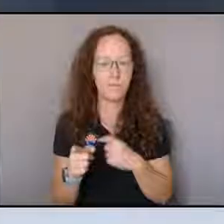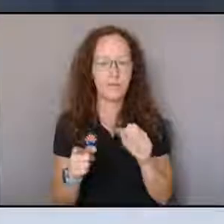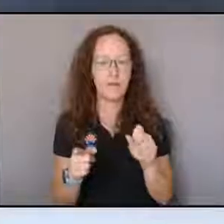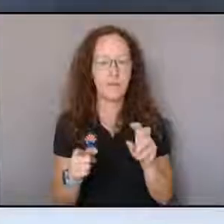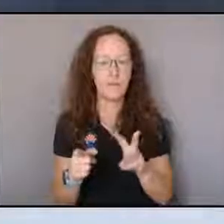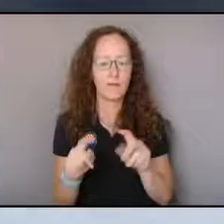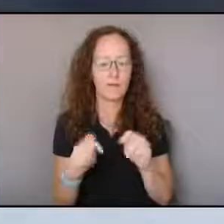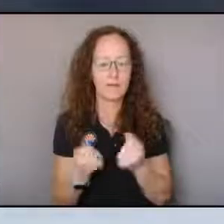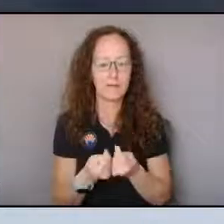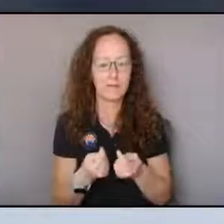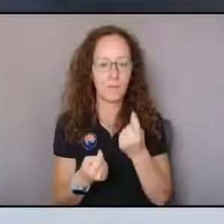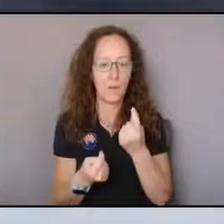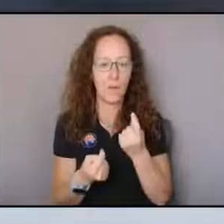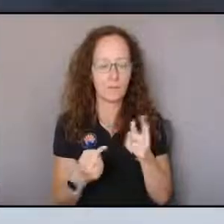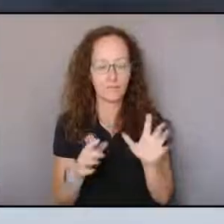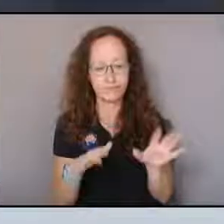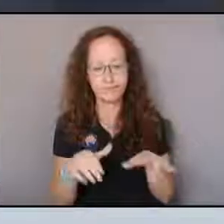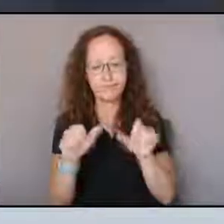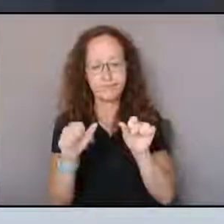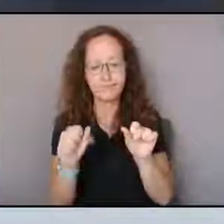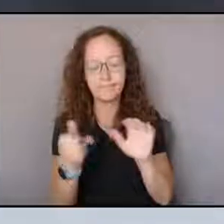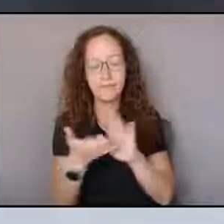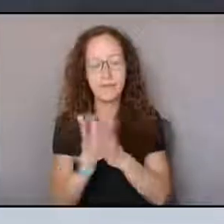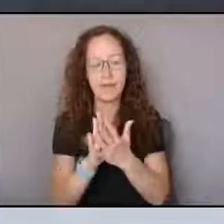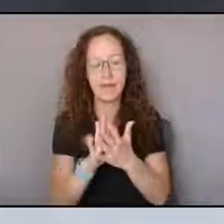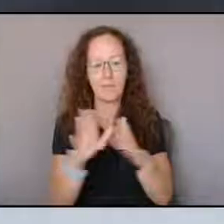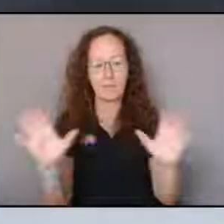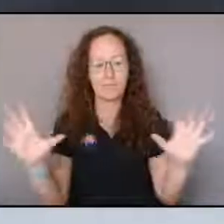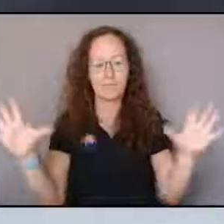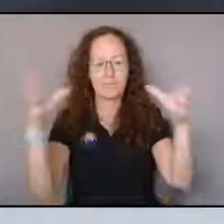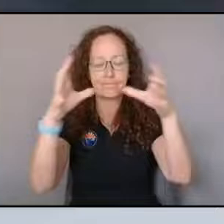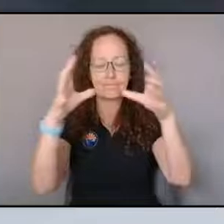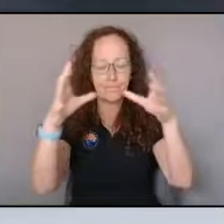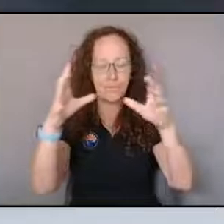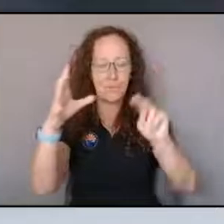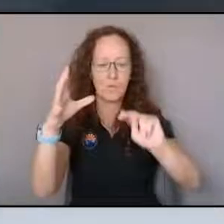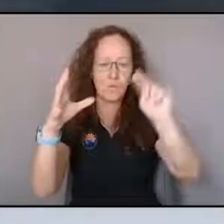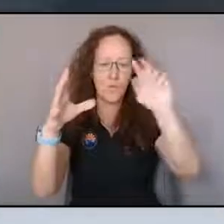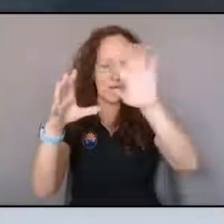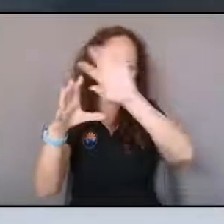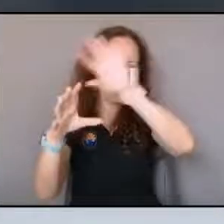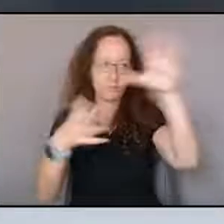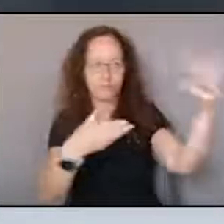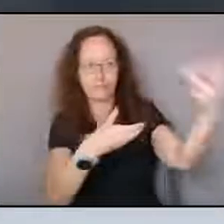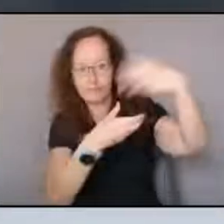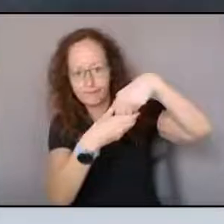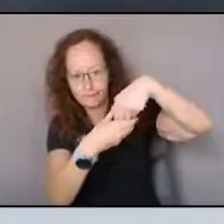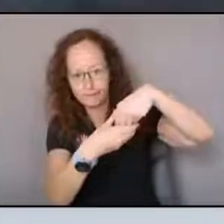TEAM 1, BACK INTO THE NORTH ZONE, BUT WE HAVE MET WITH